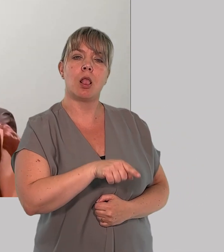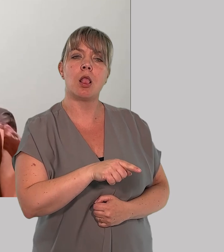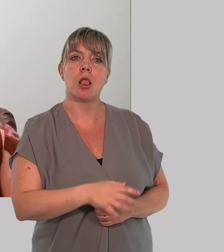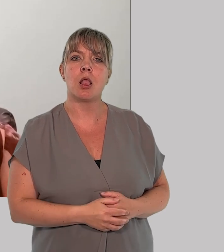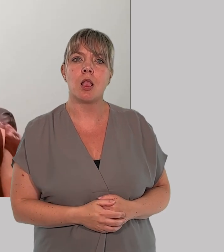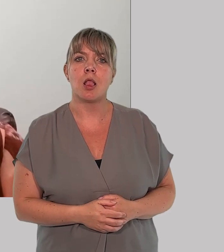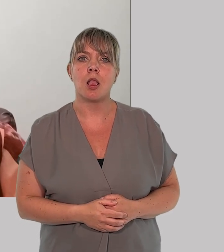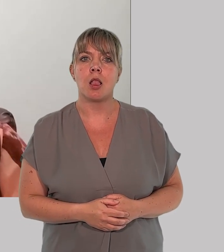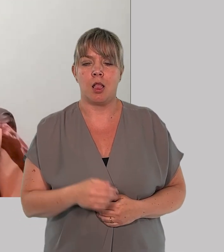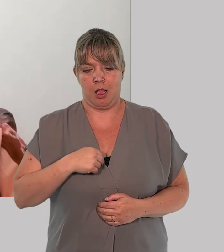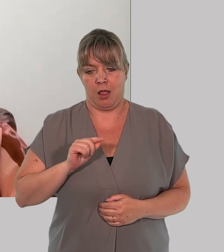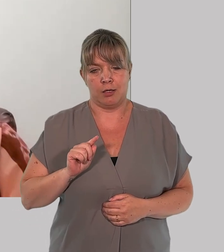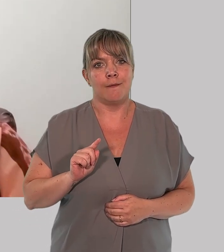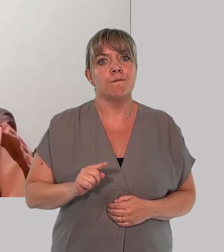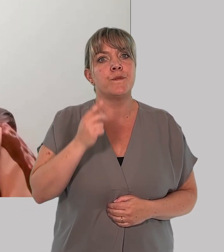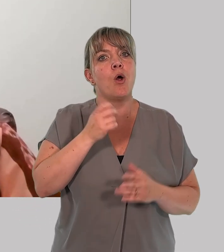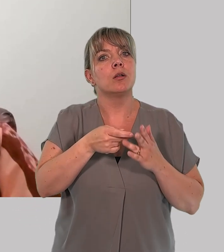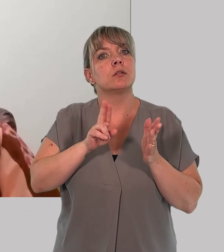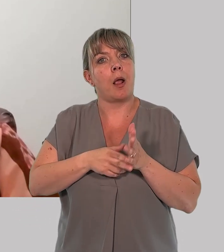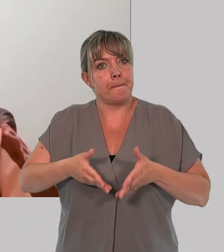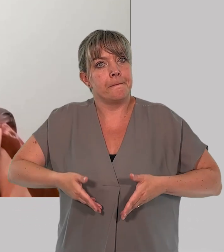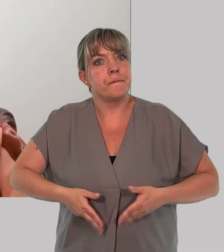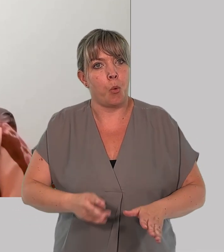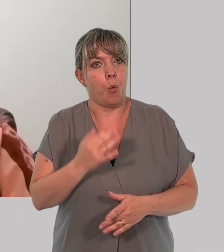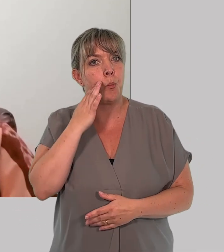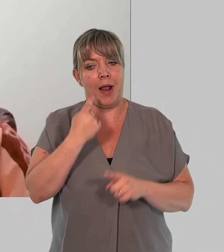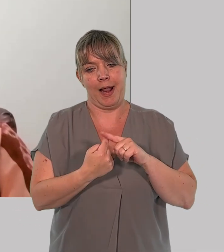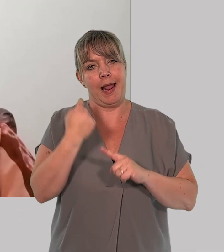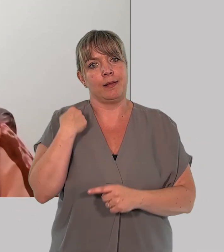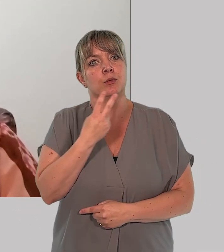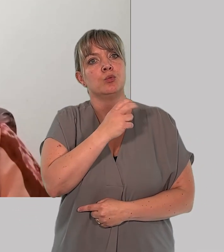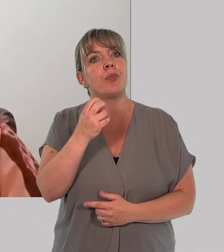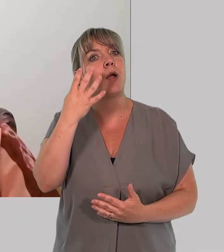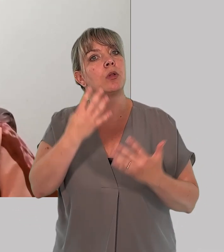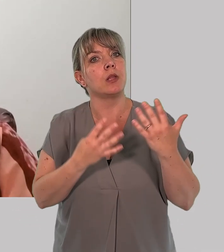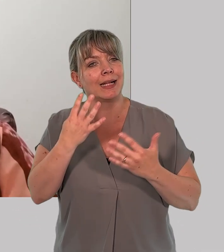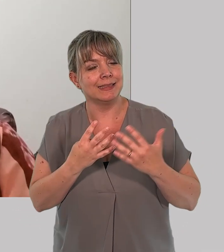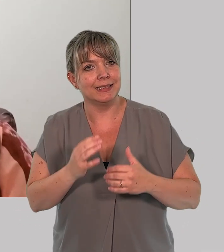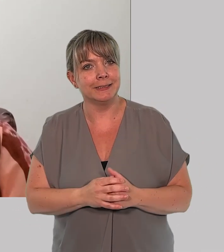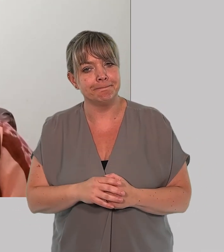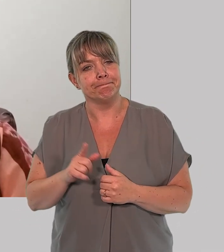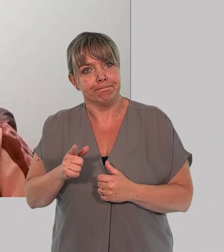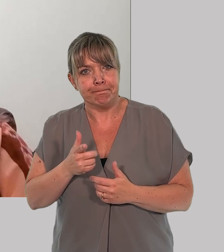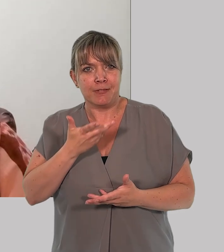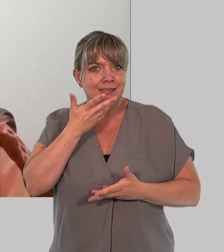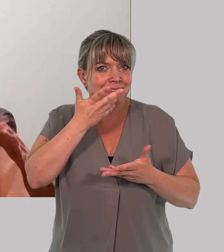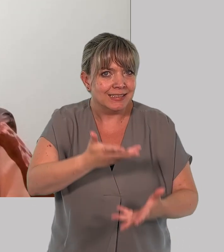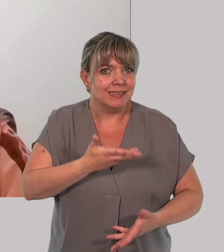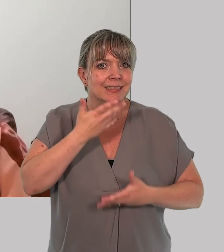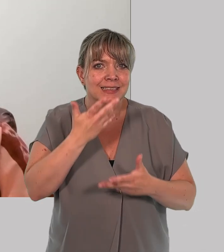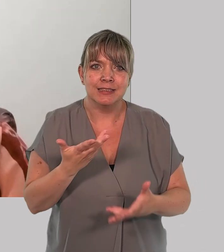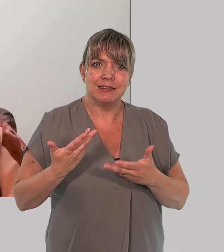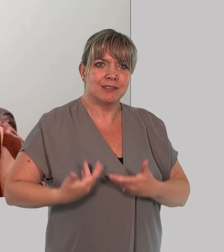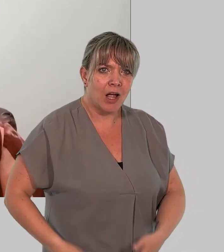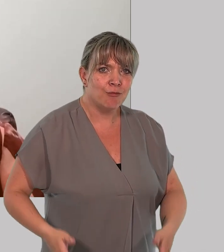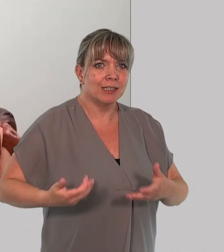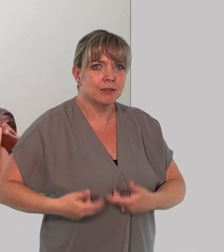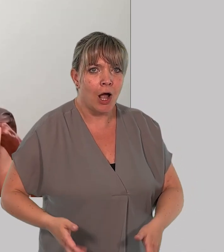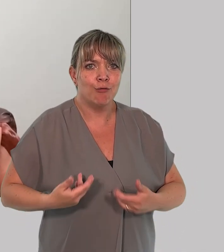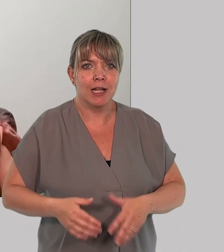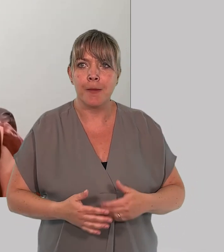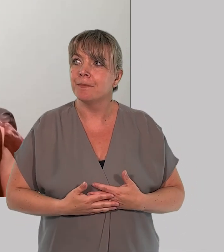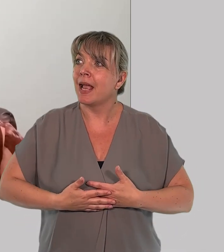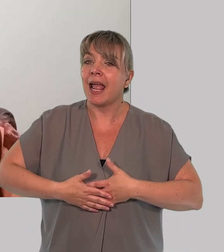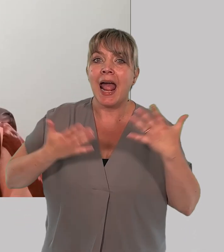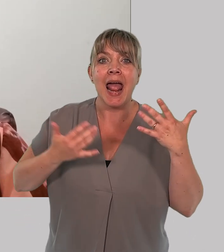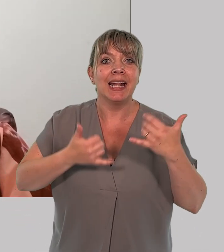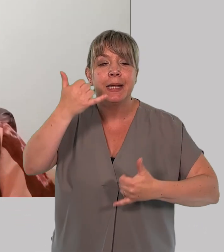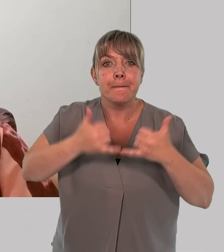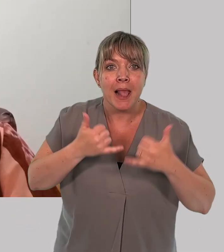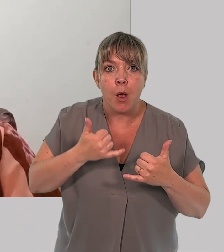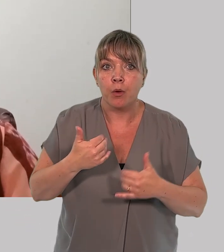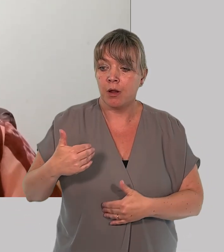It was 2019 when my first son was born. He kept vomiting. He kept diarrhea since early life.